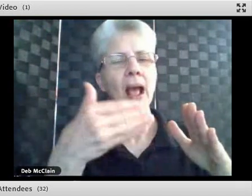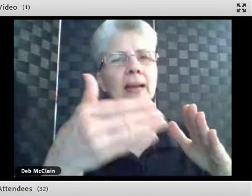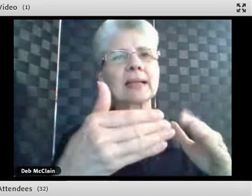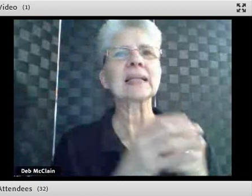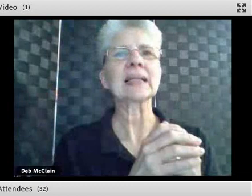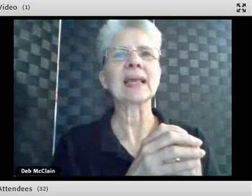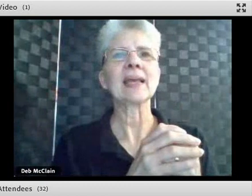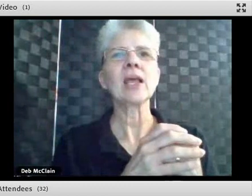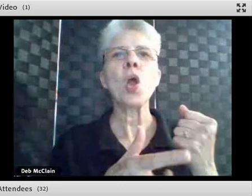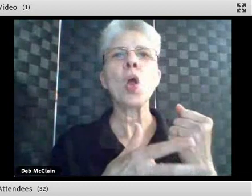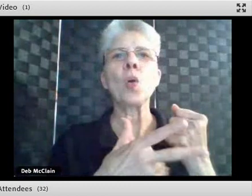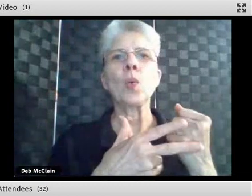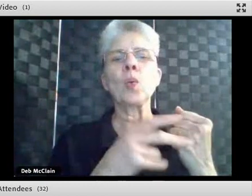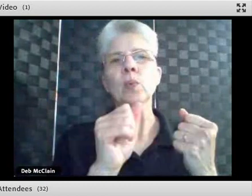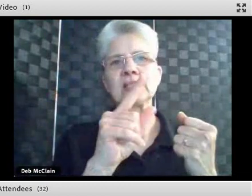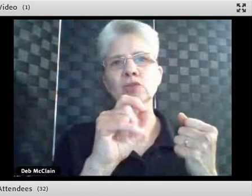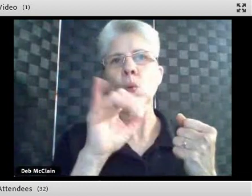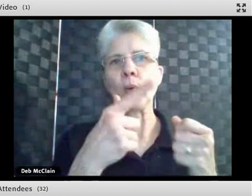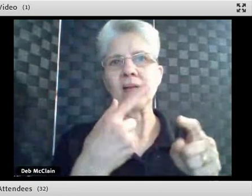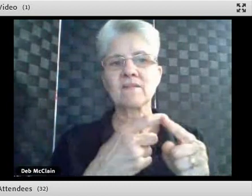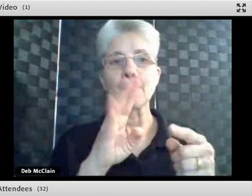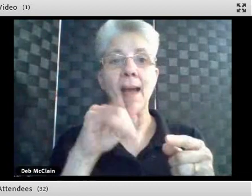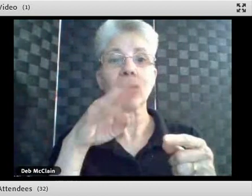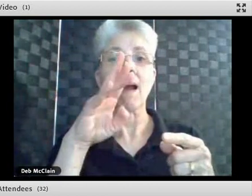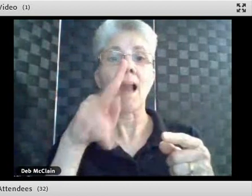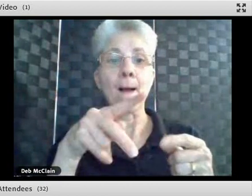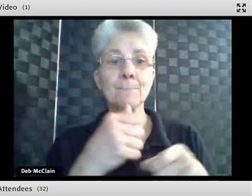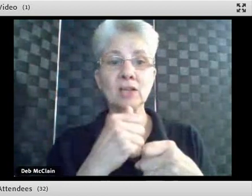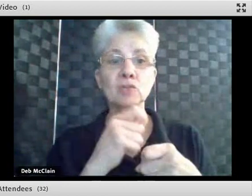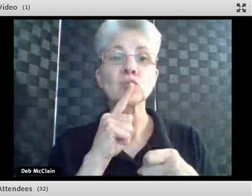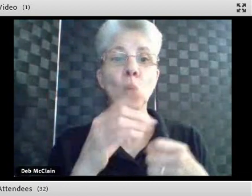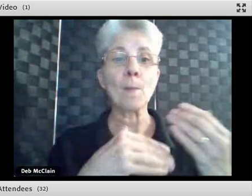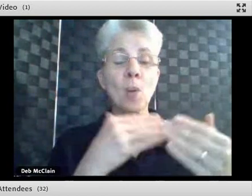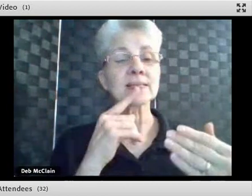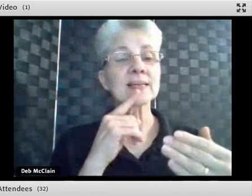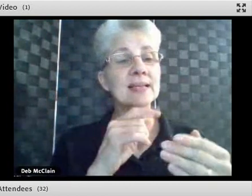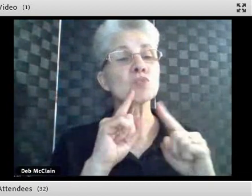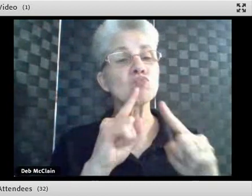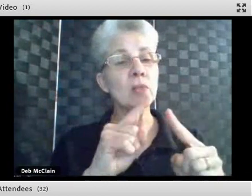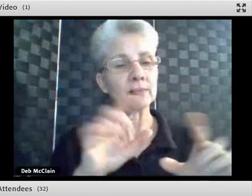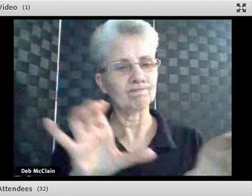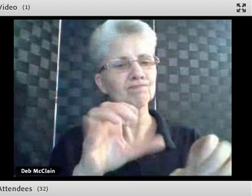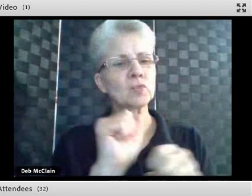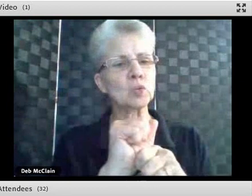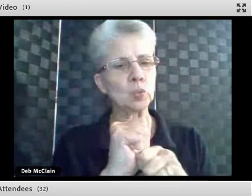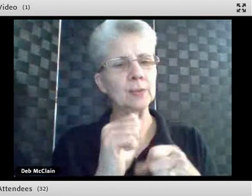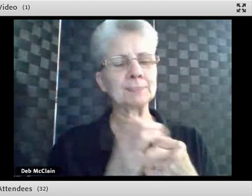restoring from your backups, making sure that process is actually working the way you think it is.